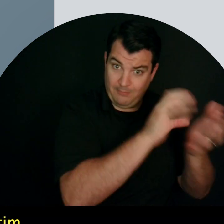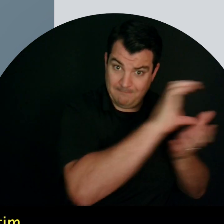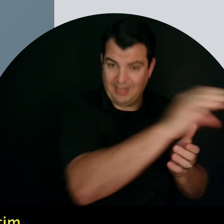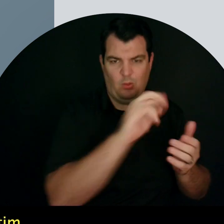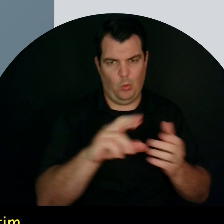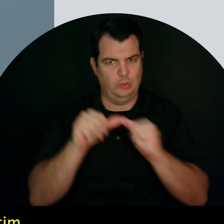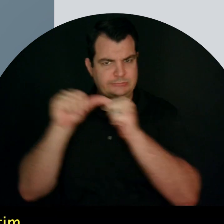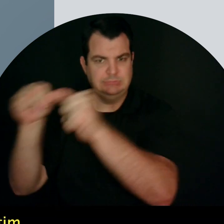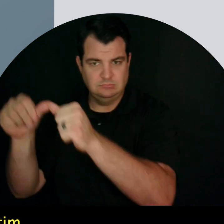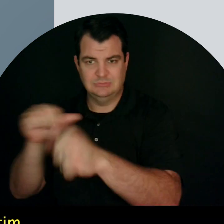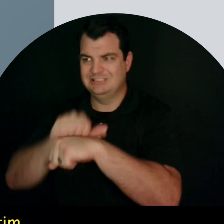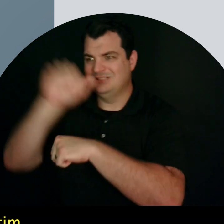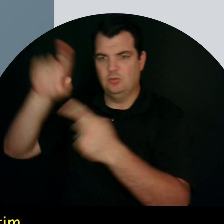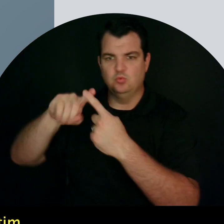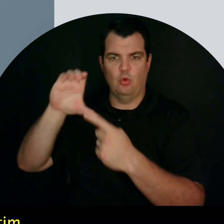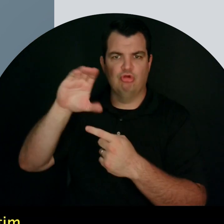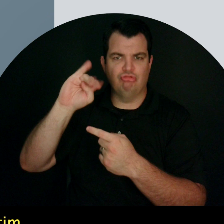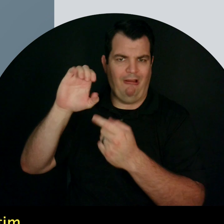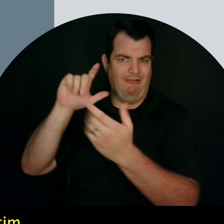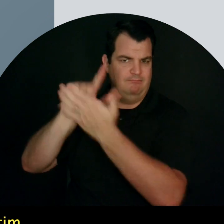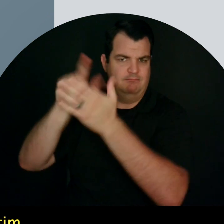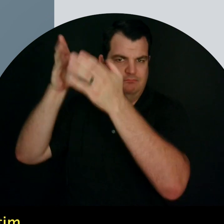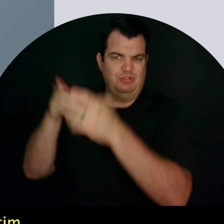sent to the crime victim and their advocate, if they have one.